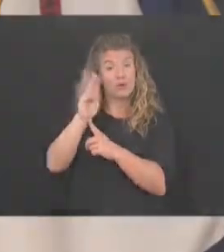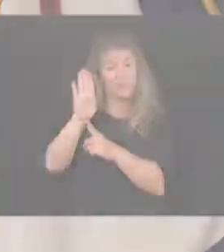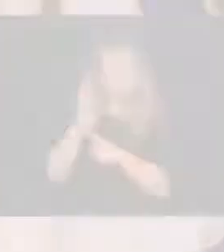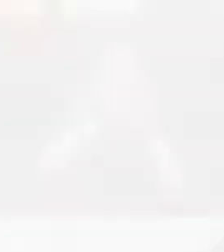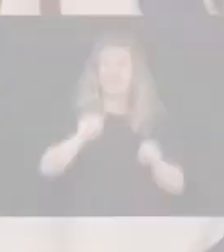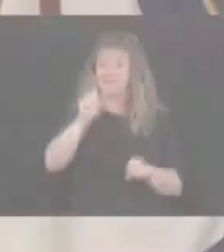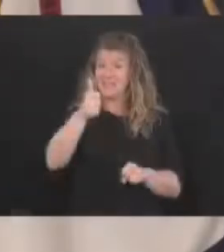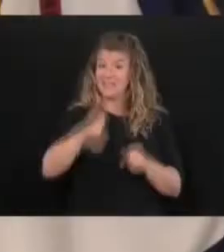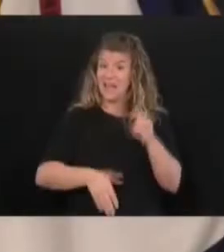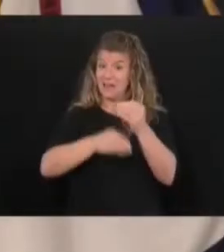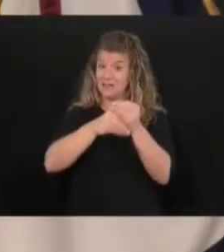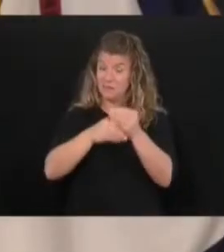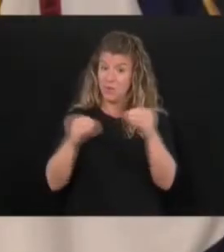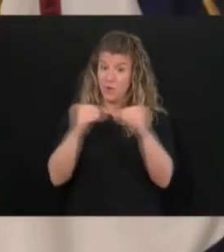COURSE, THERE ARE SIMILAR